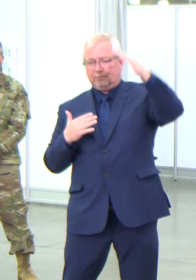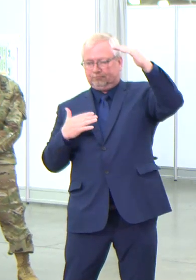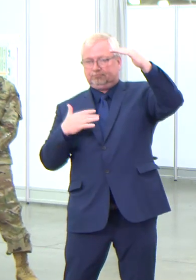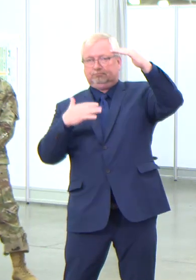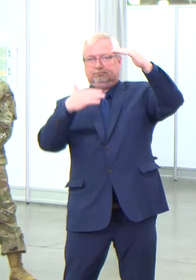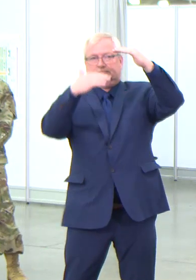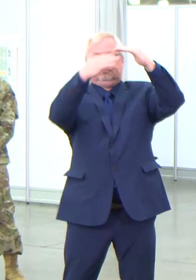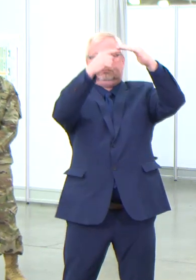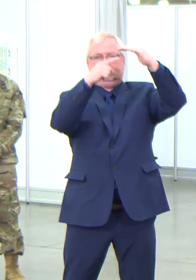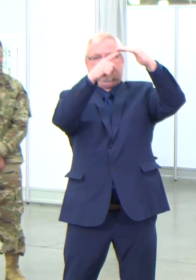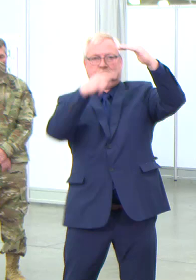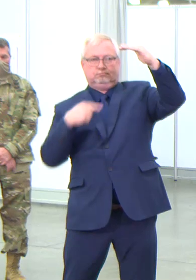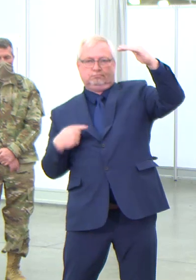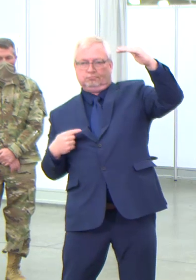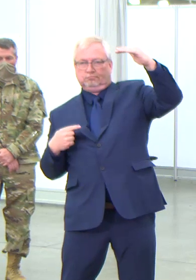not instituted all of the dramatic